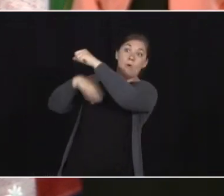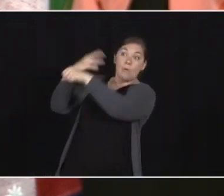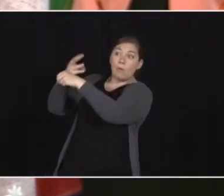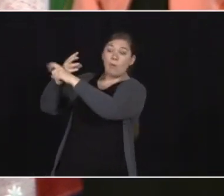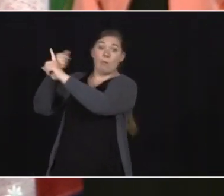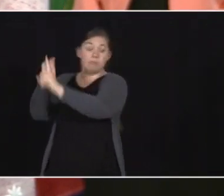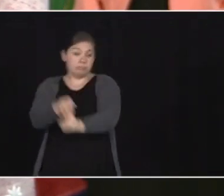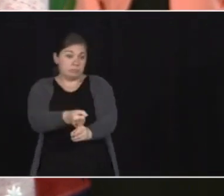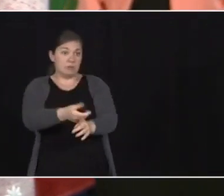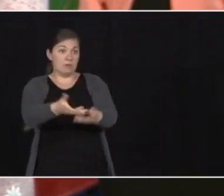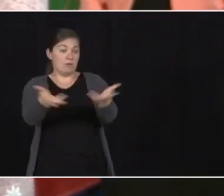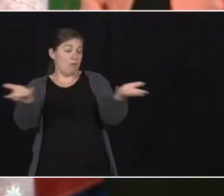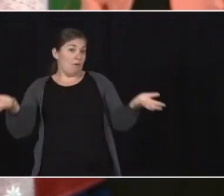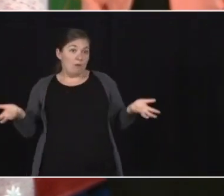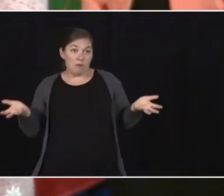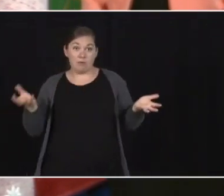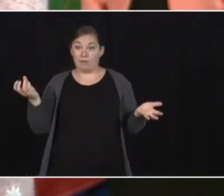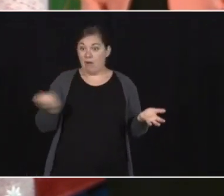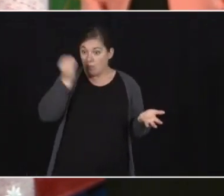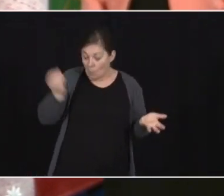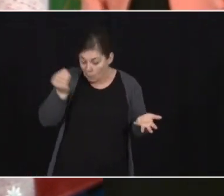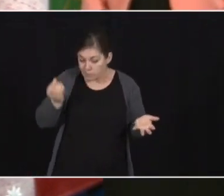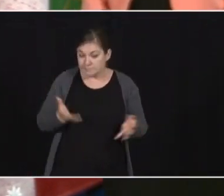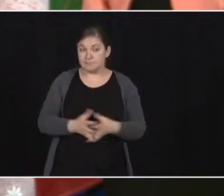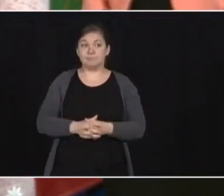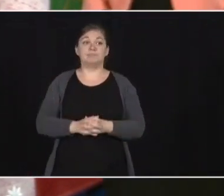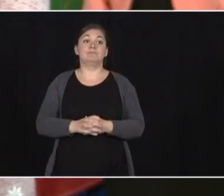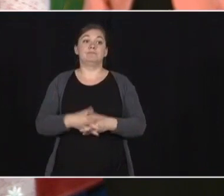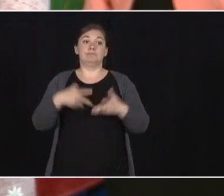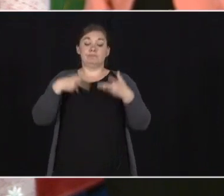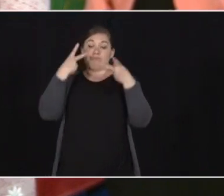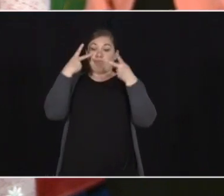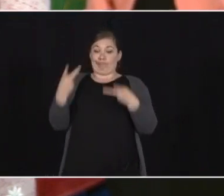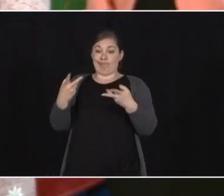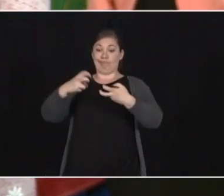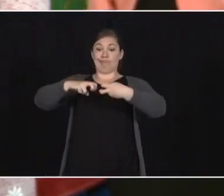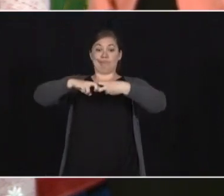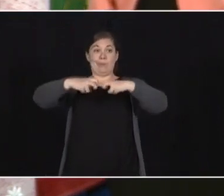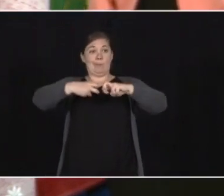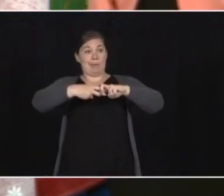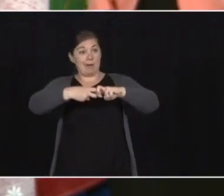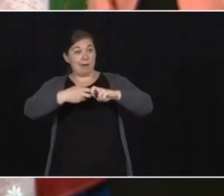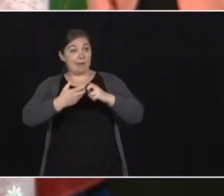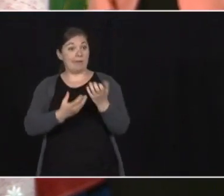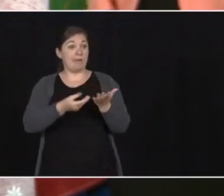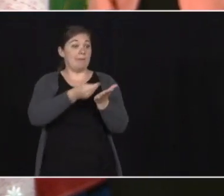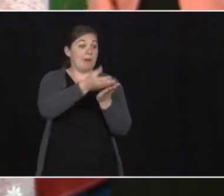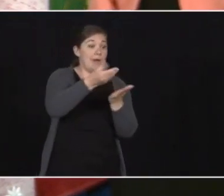no matter if it was long-term care, our health system or procurement system. That's where you see the cracks in the ship.